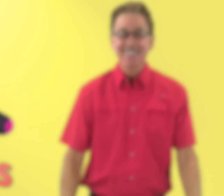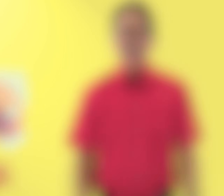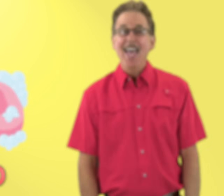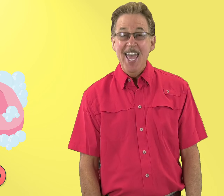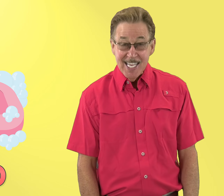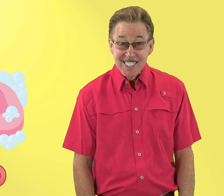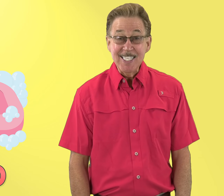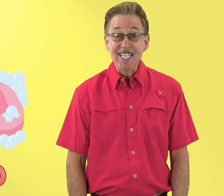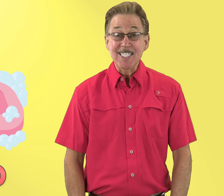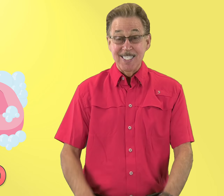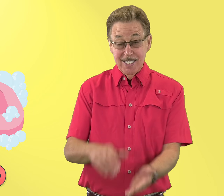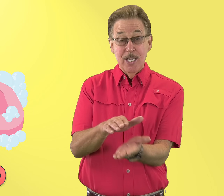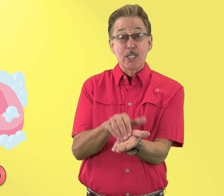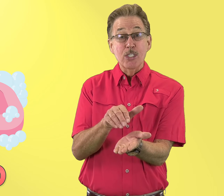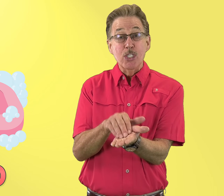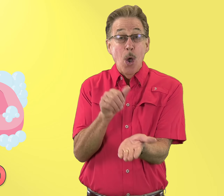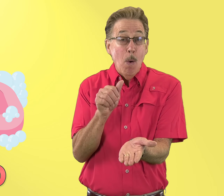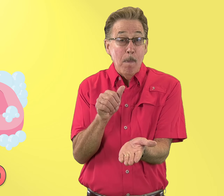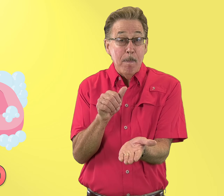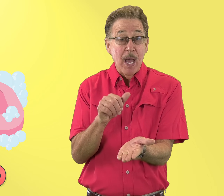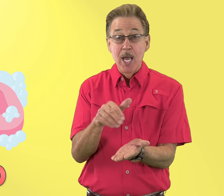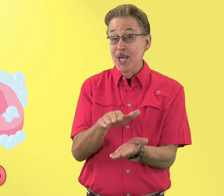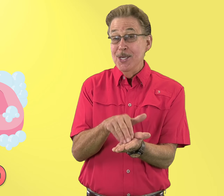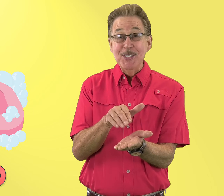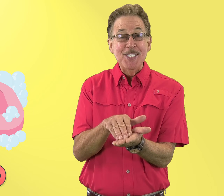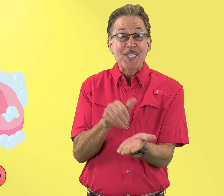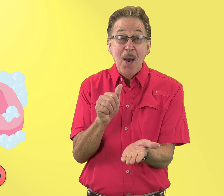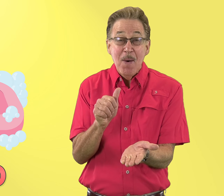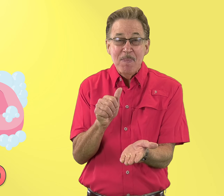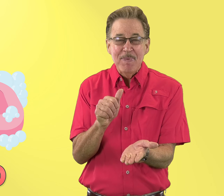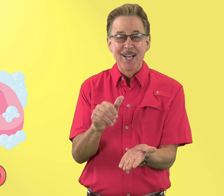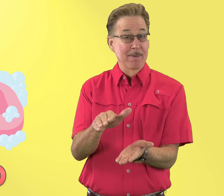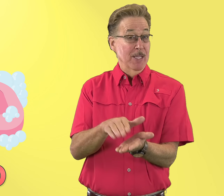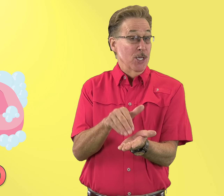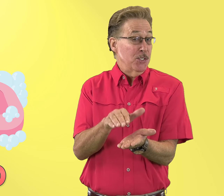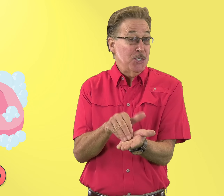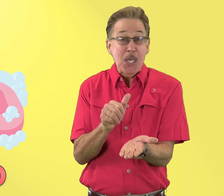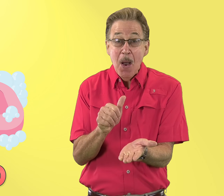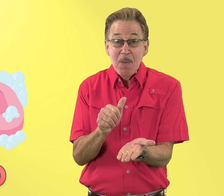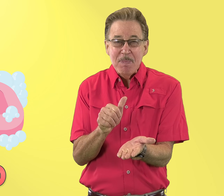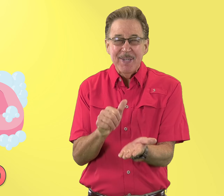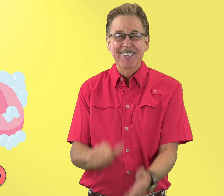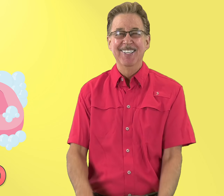S s says /s/ soap, soap, soap